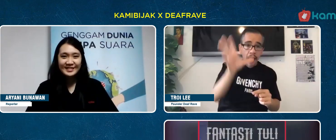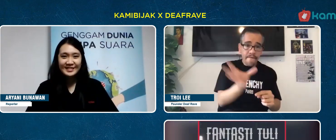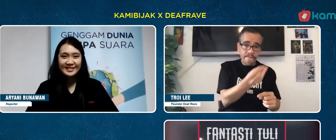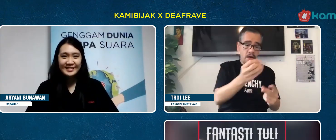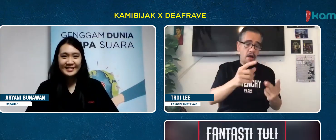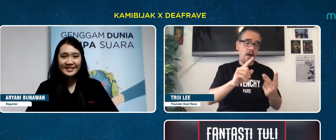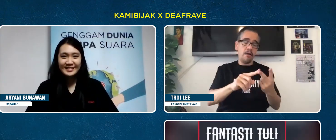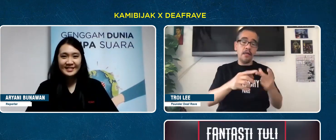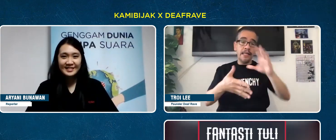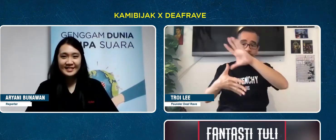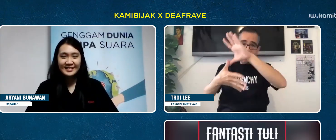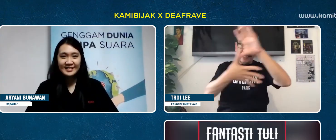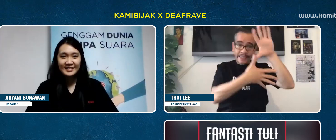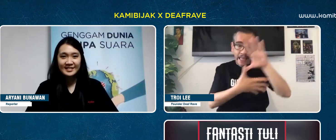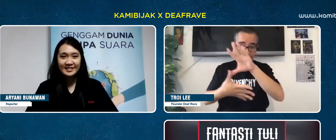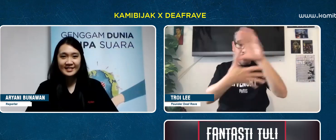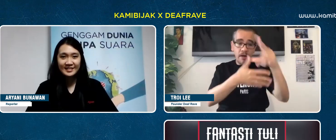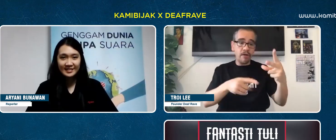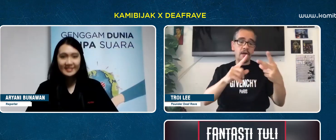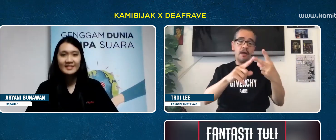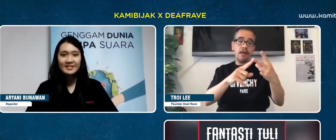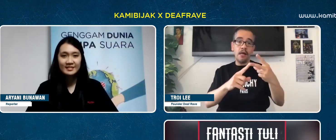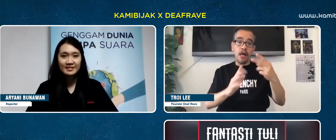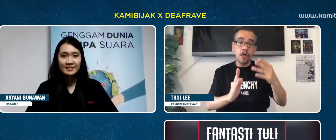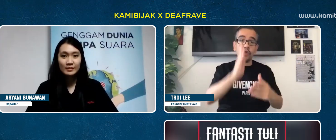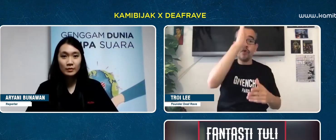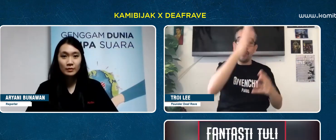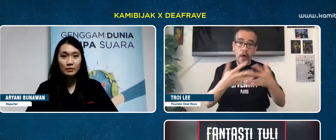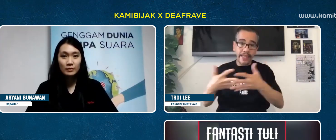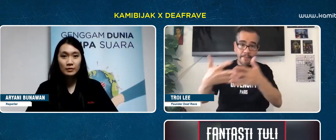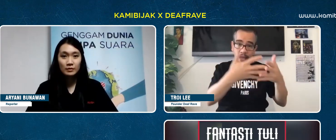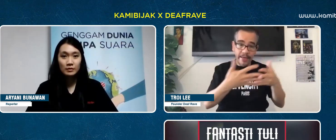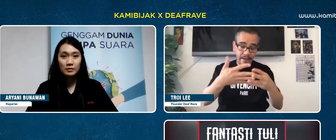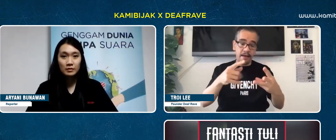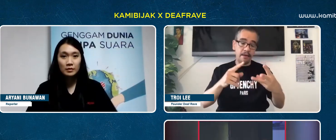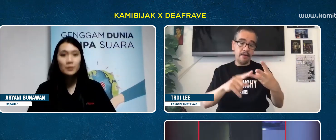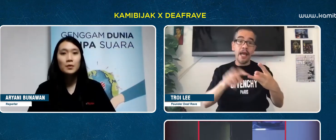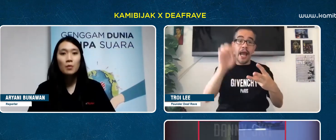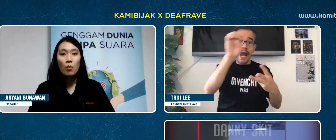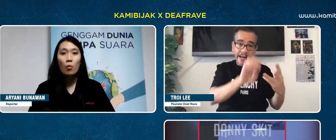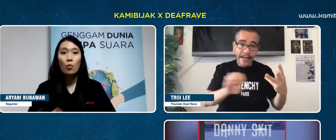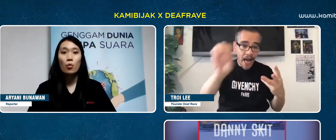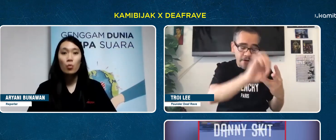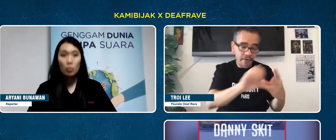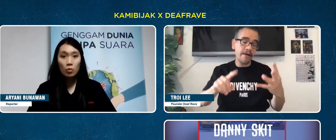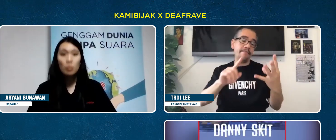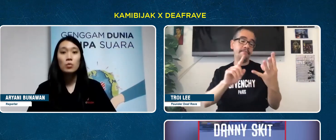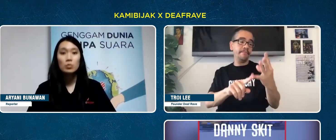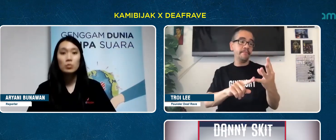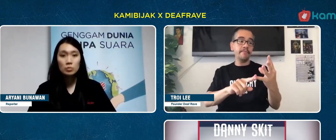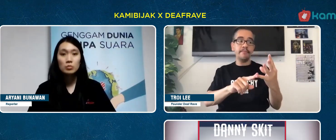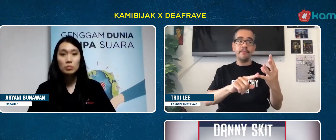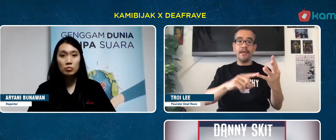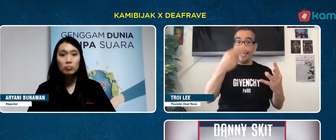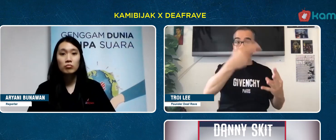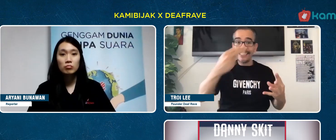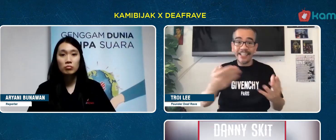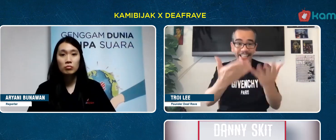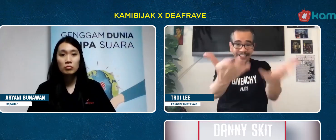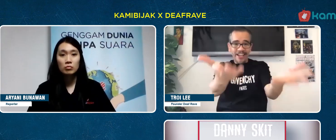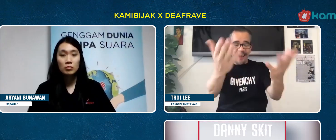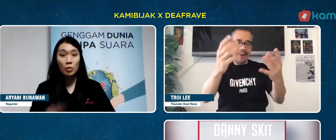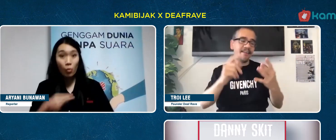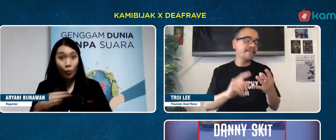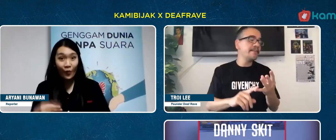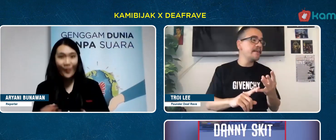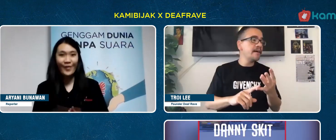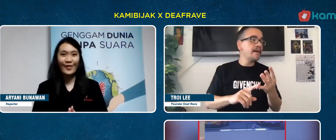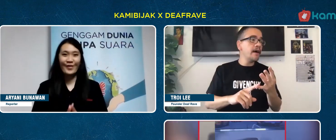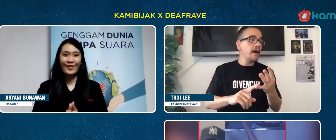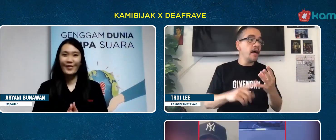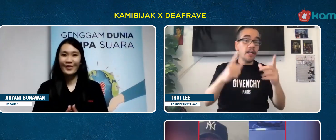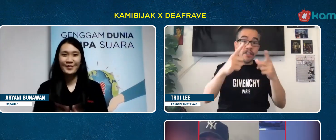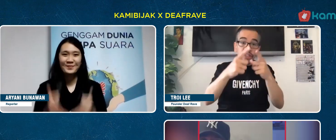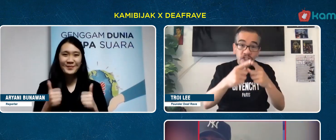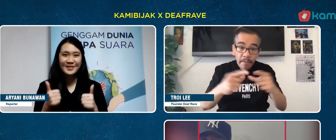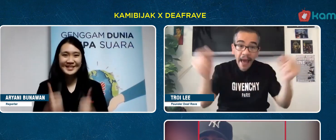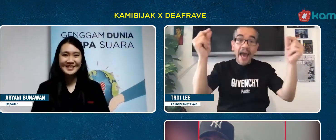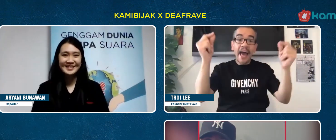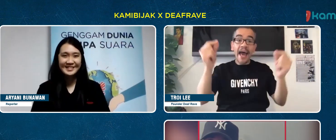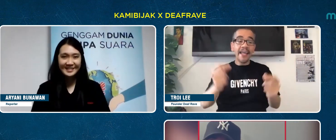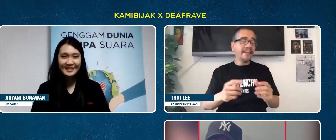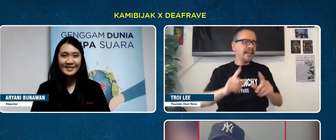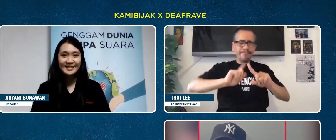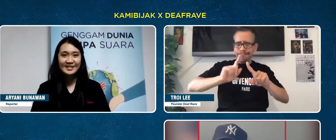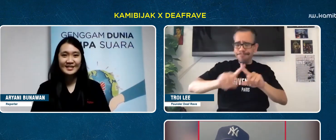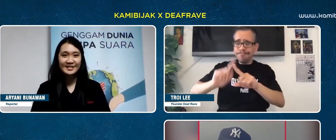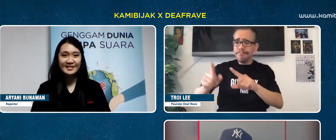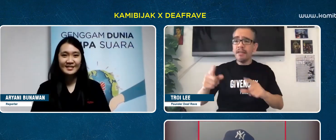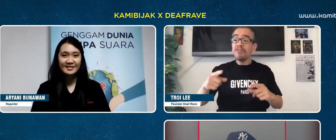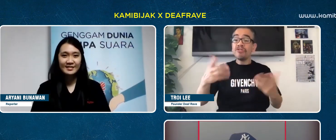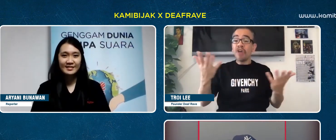Countries in Africa, South America, North America, Europe, Indonesia, Japan, and others.